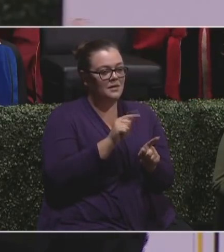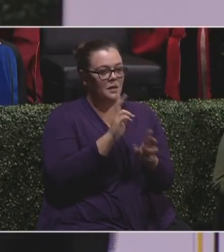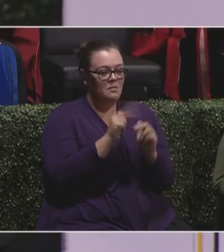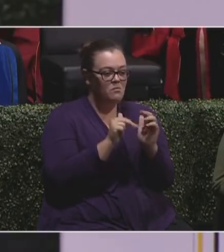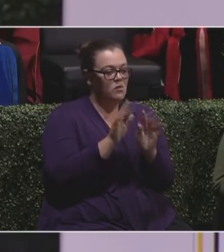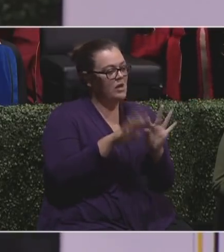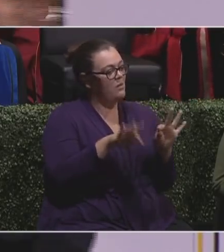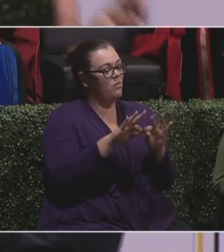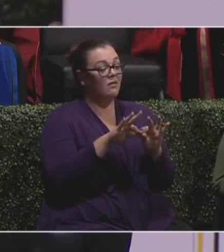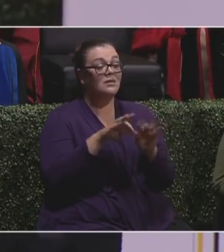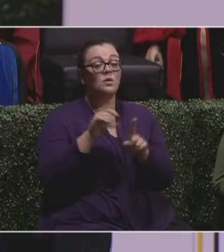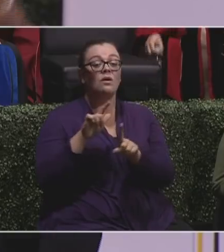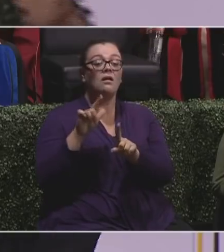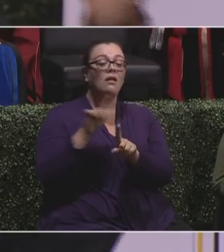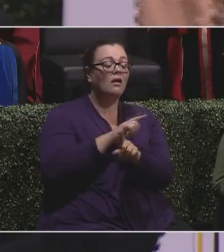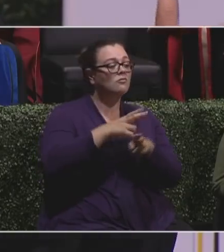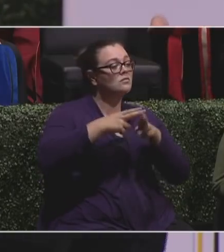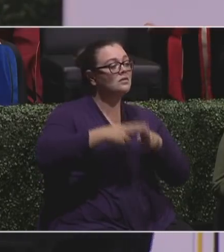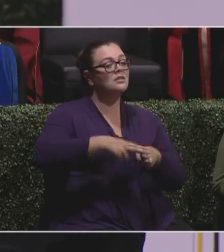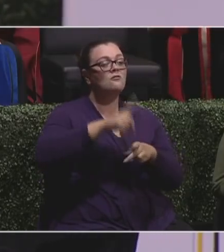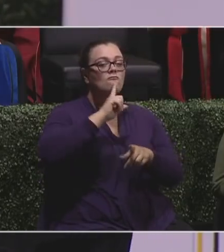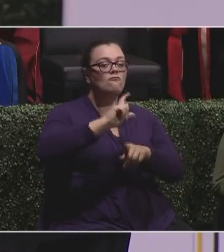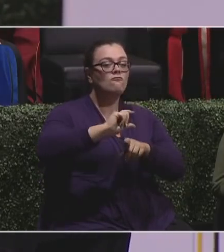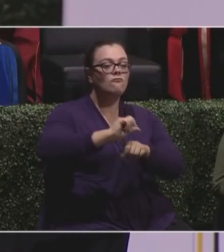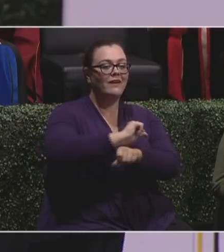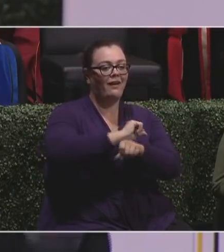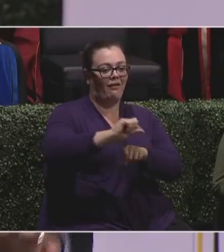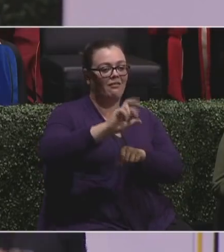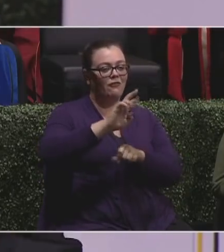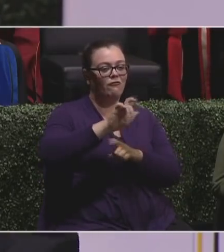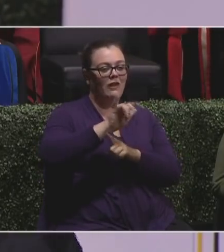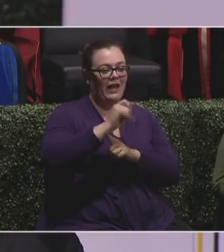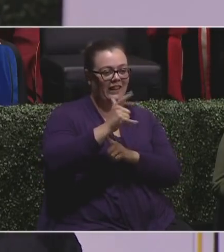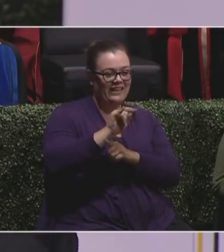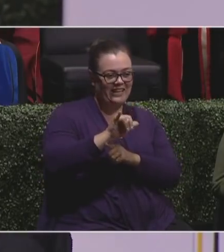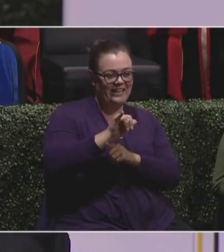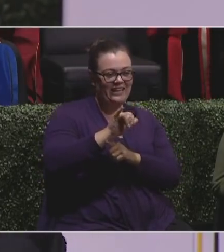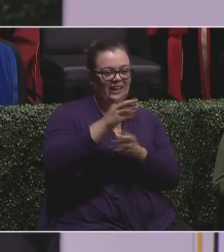THE RIGHT-HAND SIDE WERE THE EXECUTIVE OFFICES, WERE MY OFFICES LOCATED, AND THE LEFT-HAND SIDE WAS FINANCE, THE